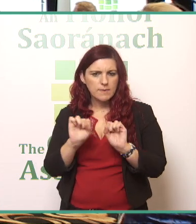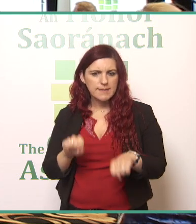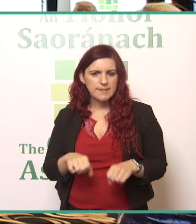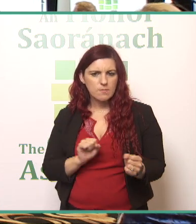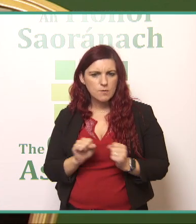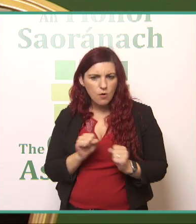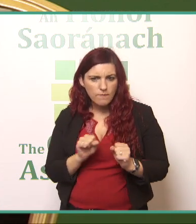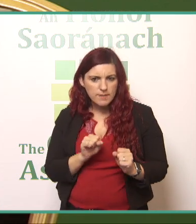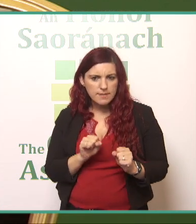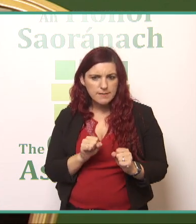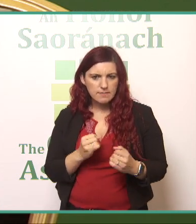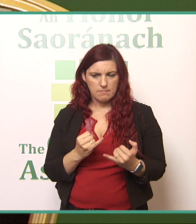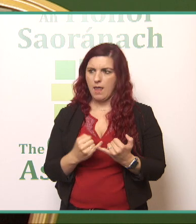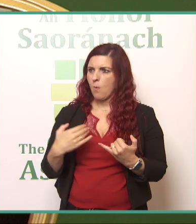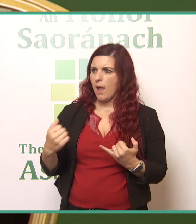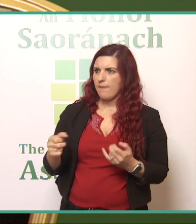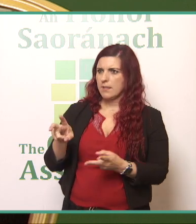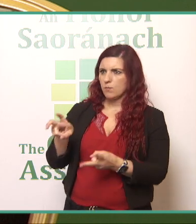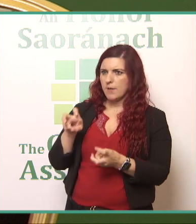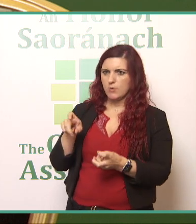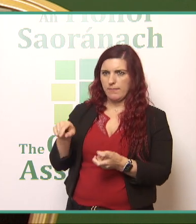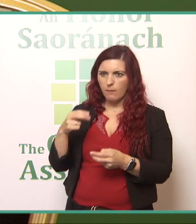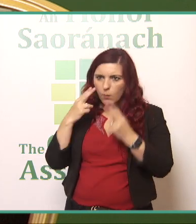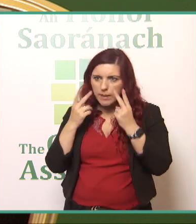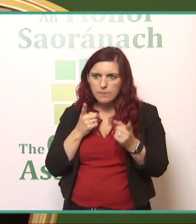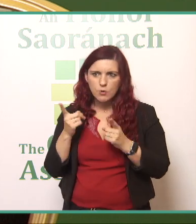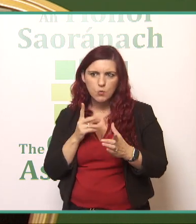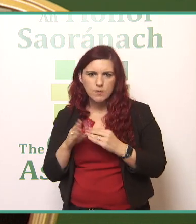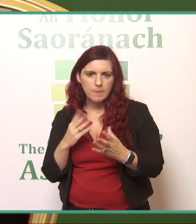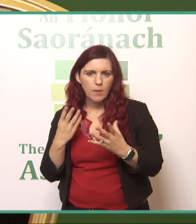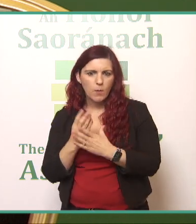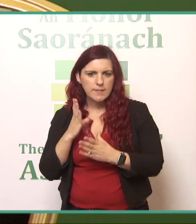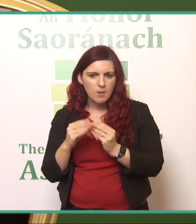I mean we have this perception that we have to be doing something with something in order for